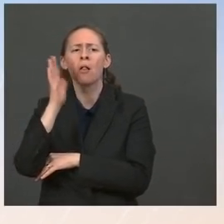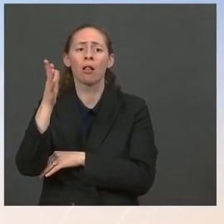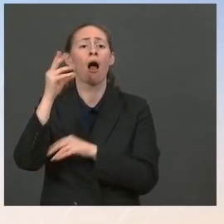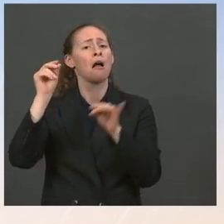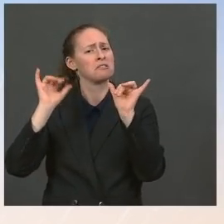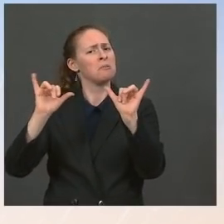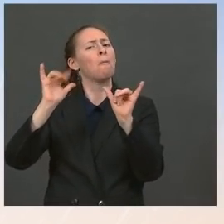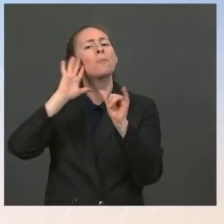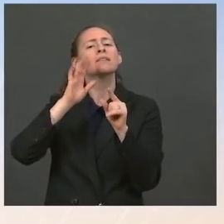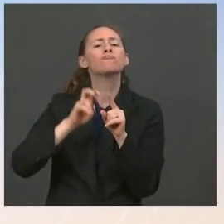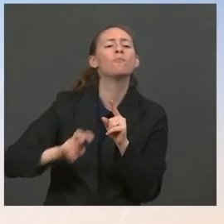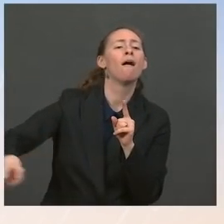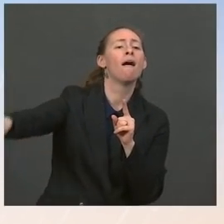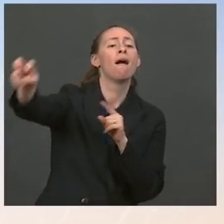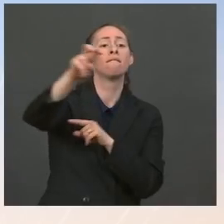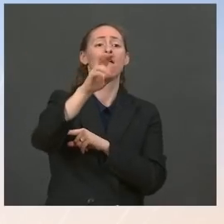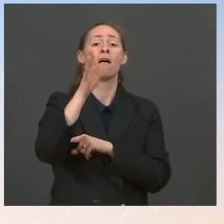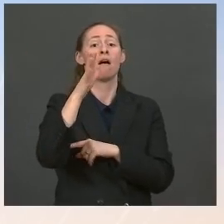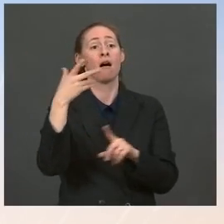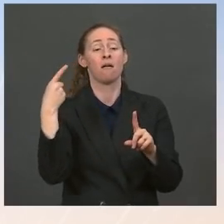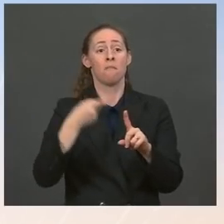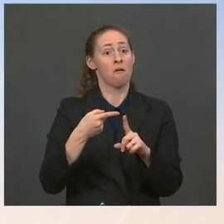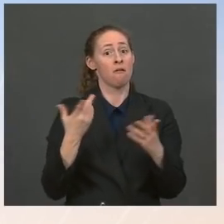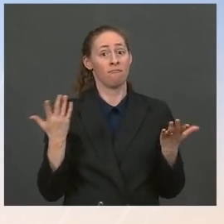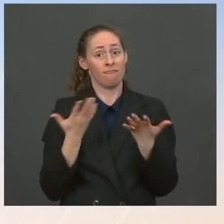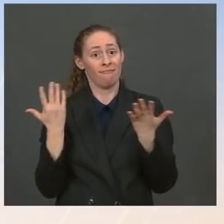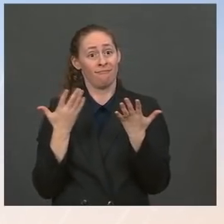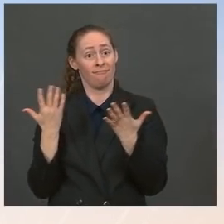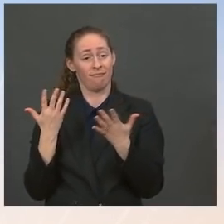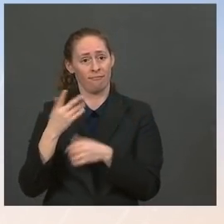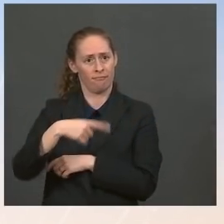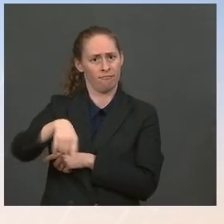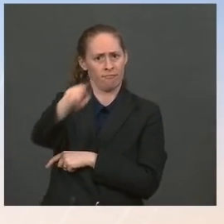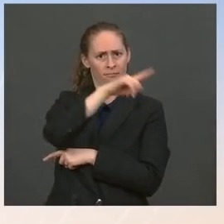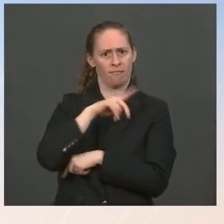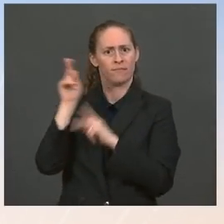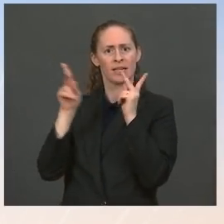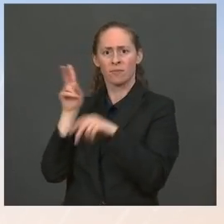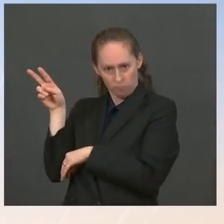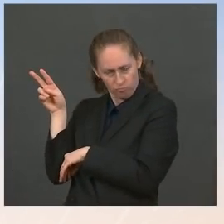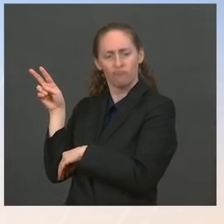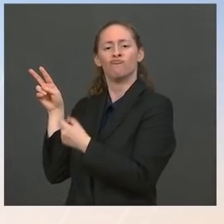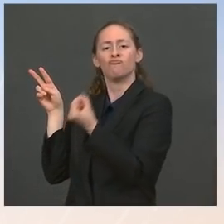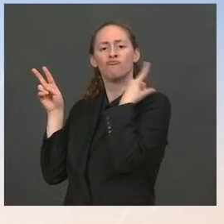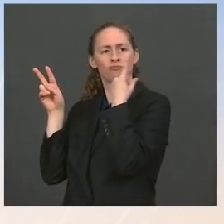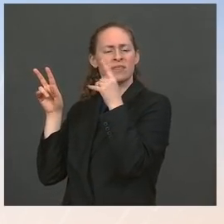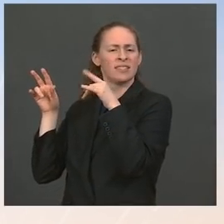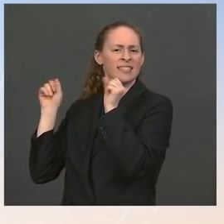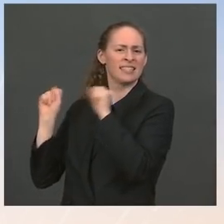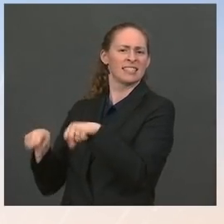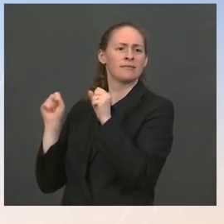to your point, the American people hear directly from him about the importance. But also, you'll have the Cabinet Secretaries out there.